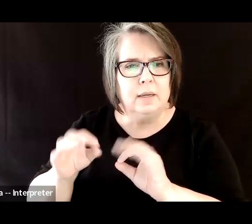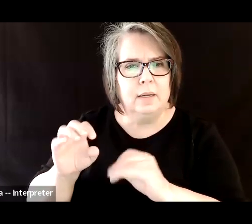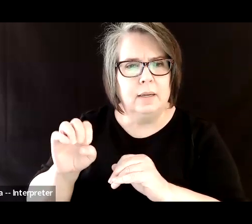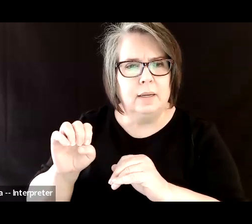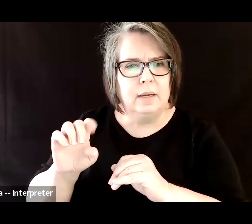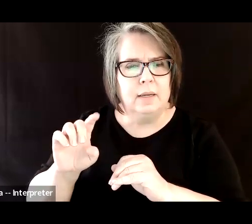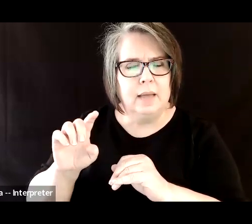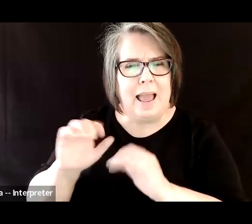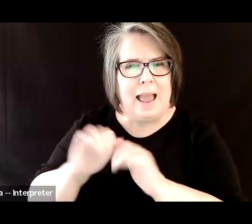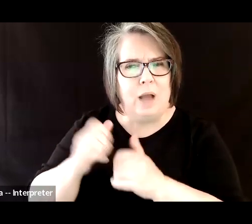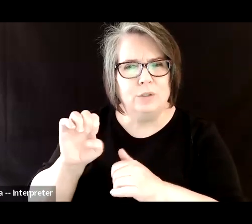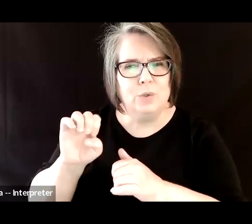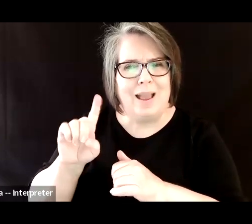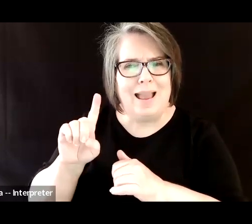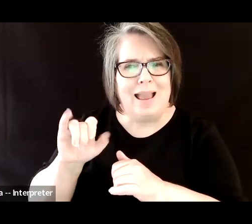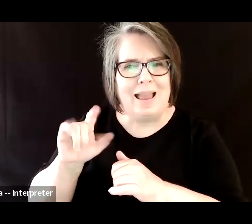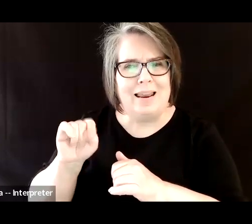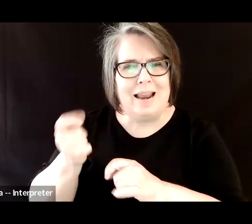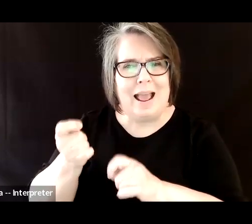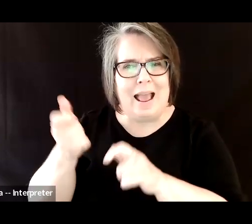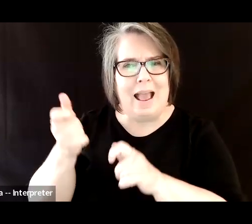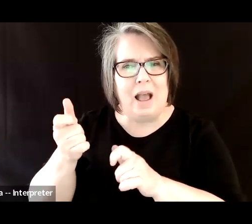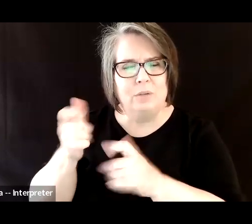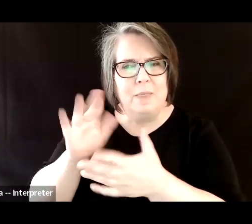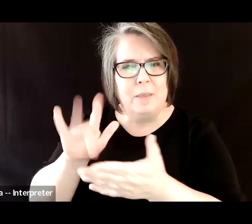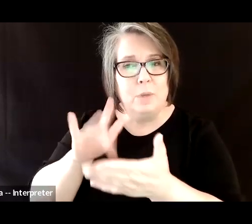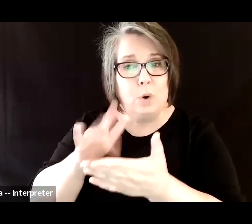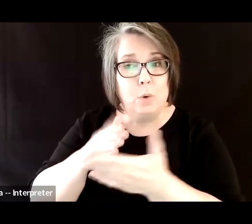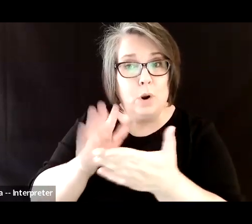middle part of a Pinopto recording will also edit out the captions.